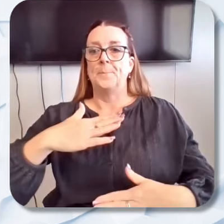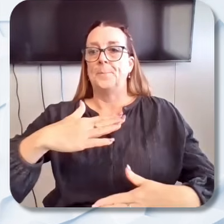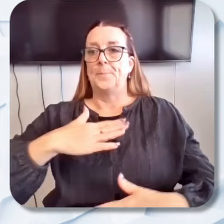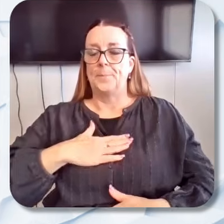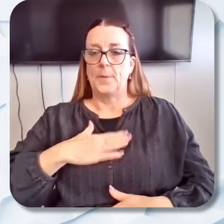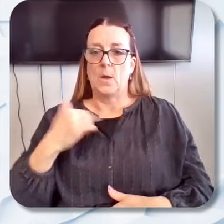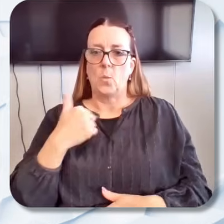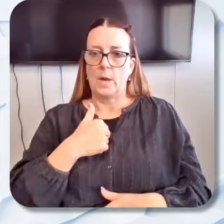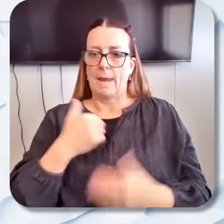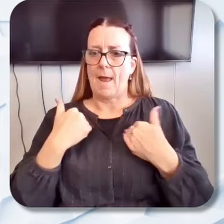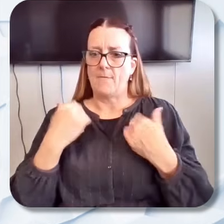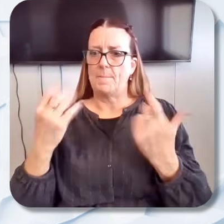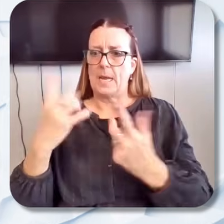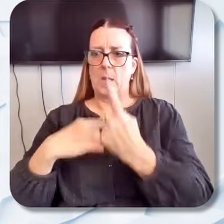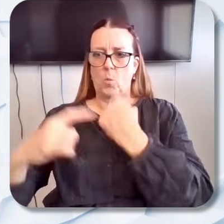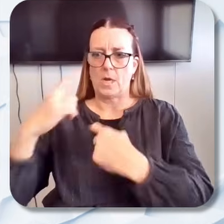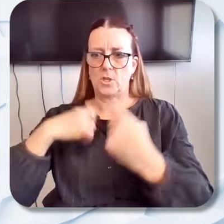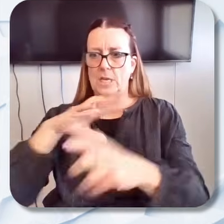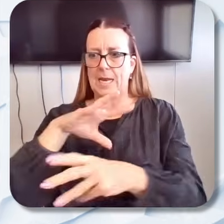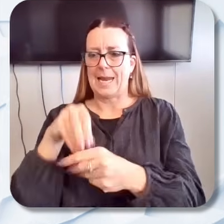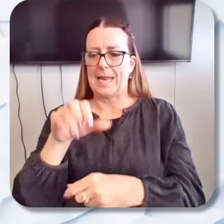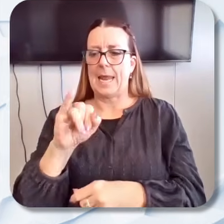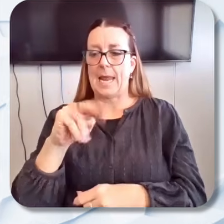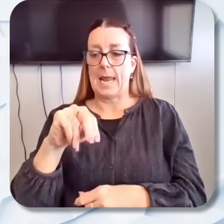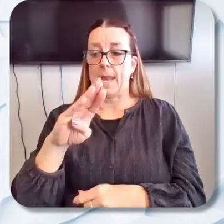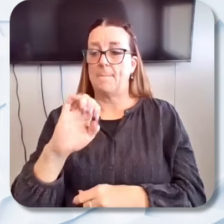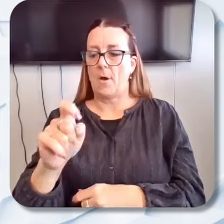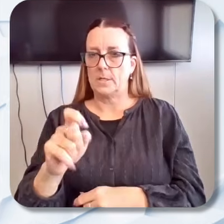We're getting lots of questions within our inbox, and we've gotten lots of questions